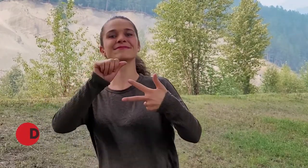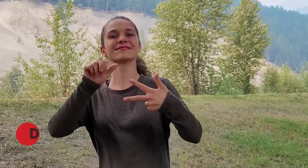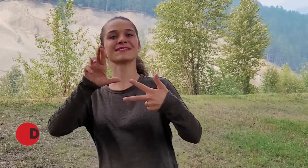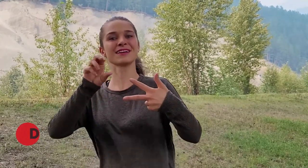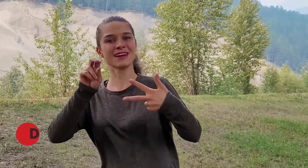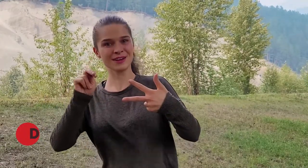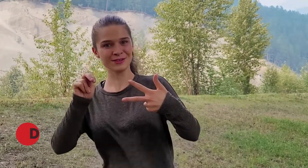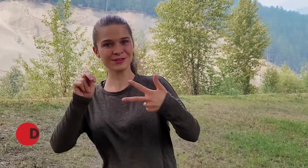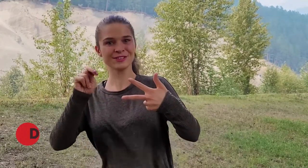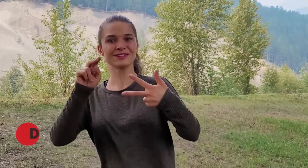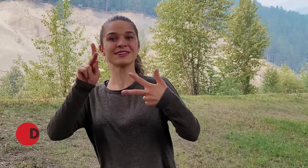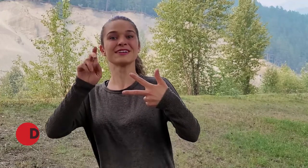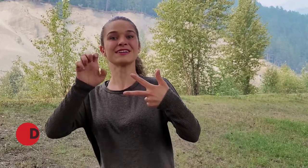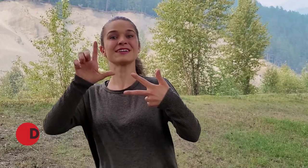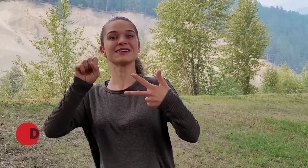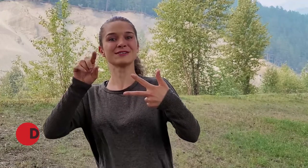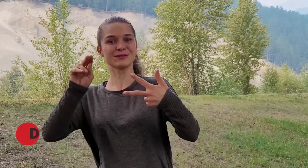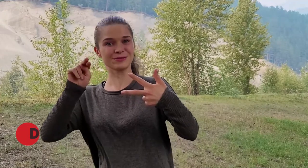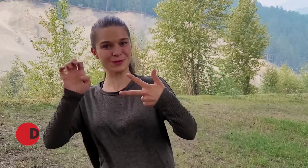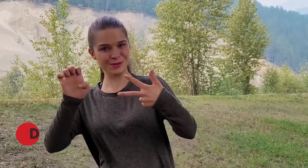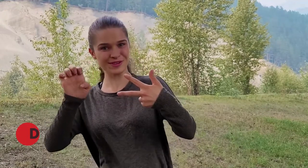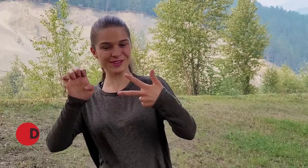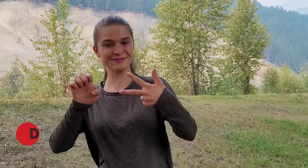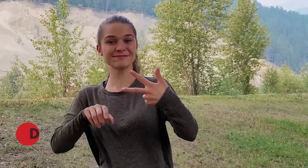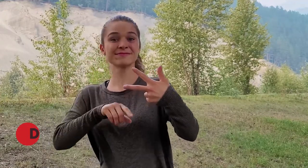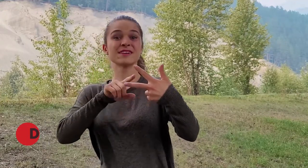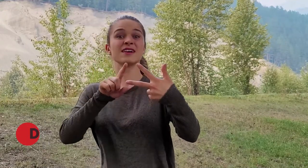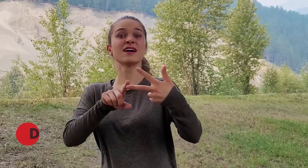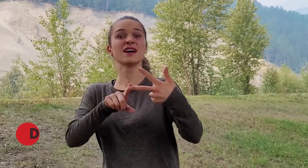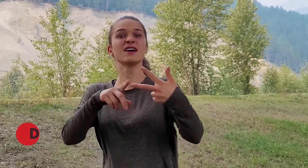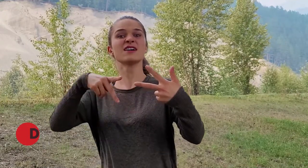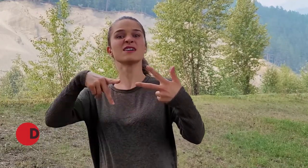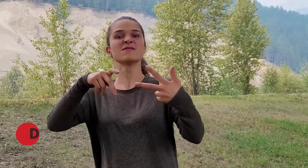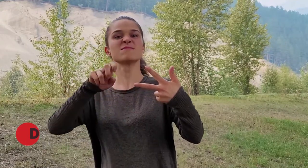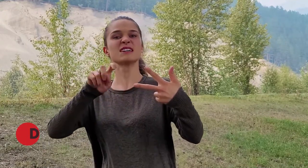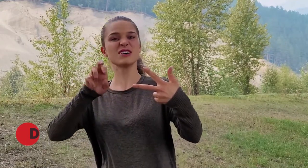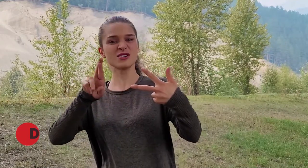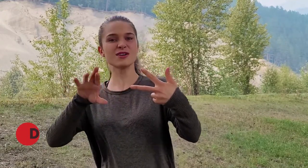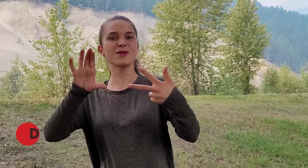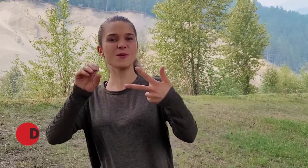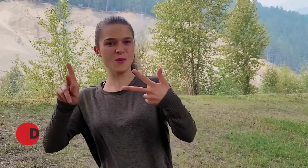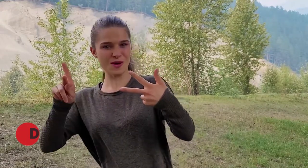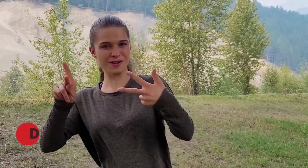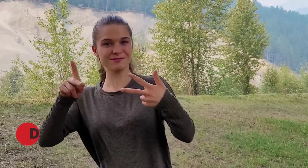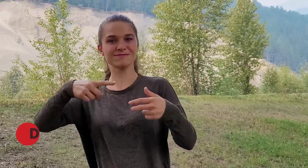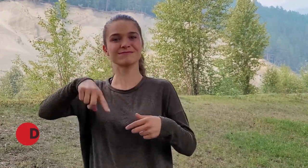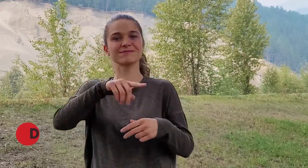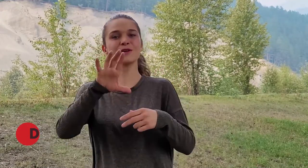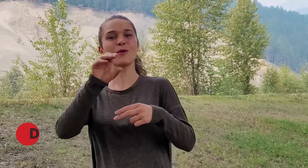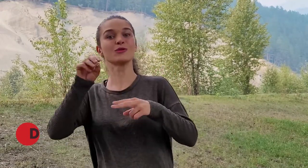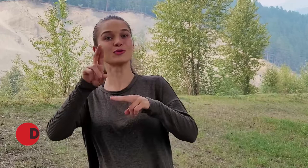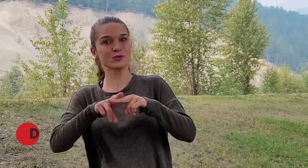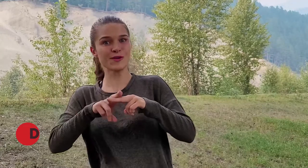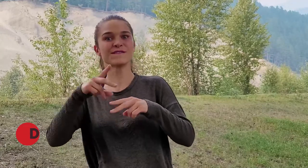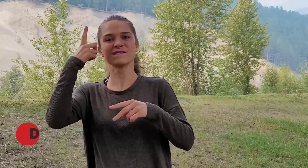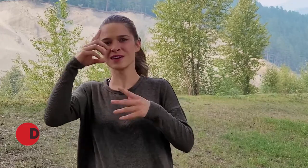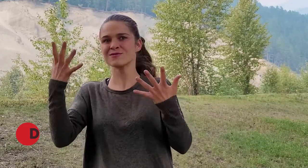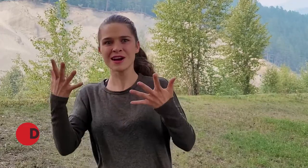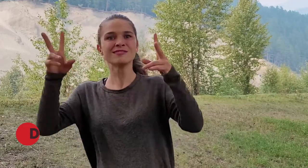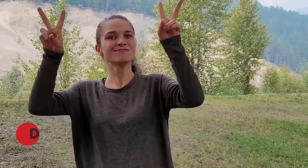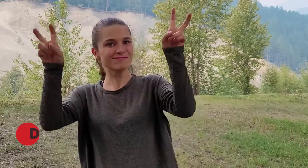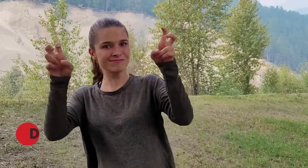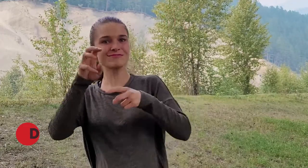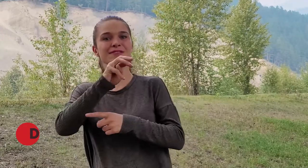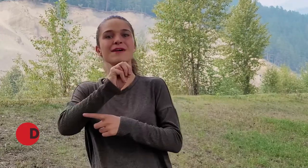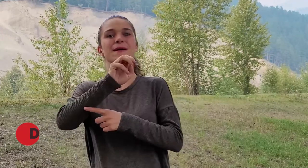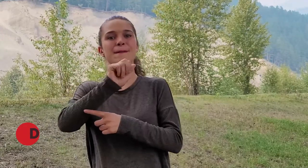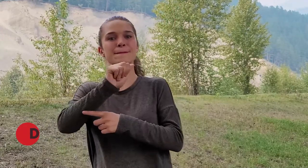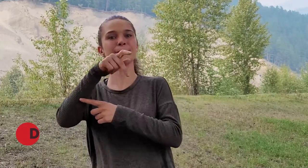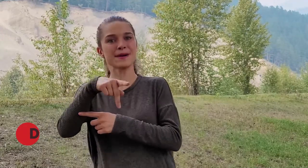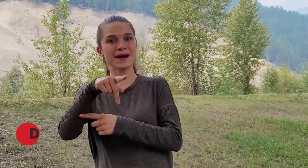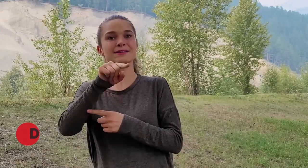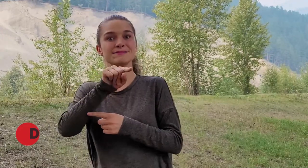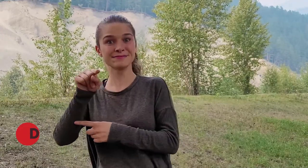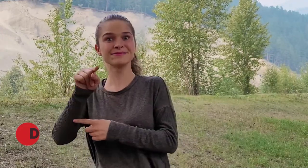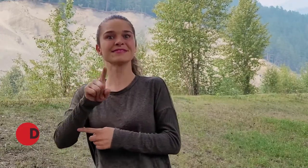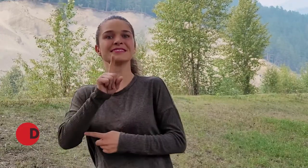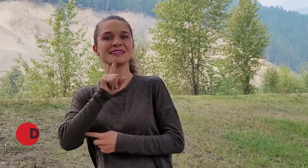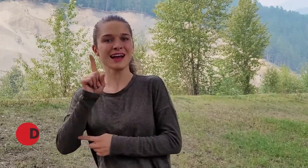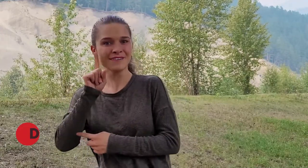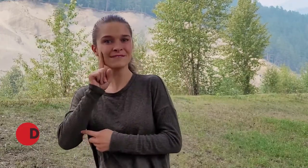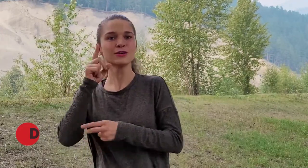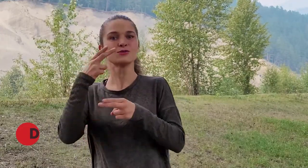Aaron Kelstone and Peter Cook co-chair “MAP-Deaf Short Play Festival”.